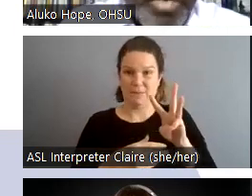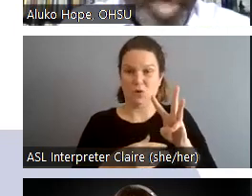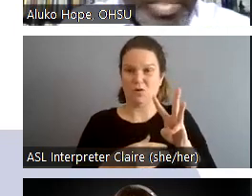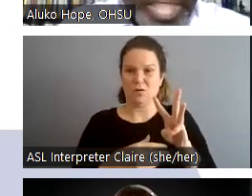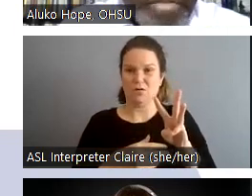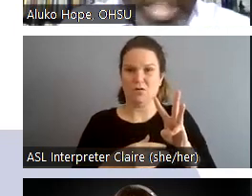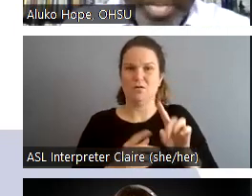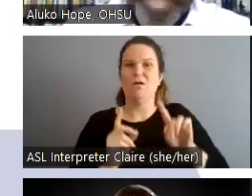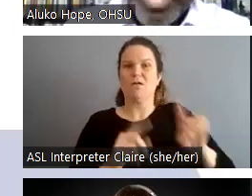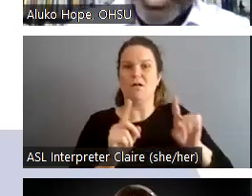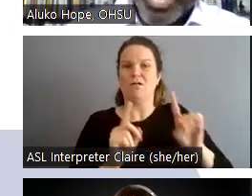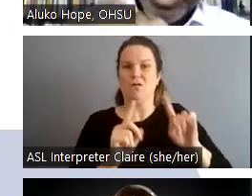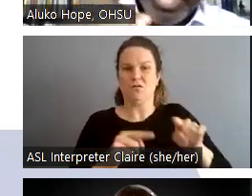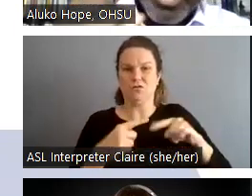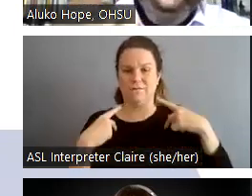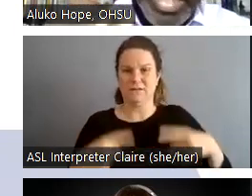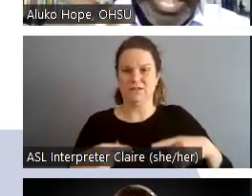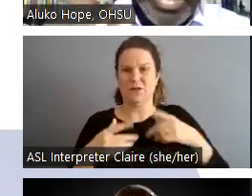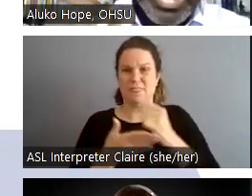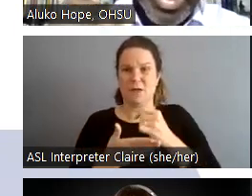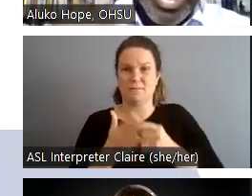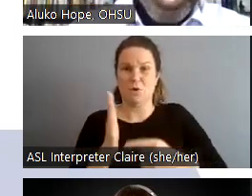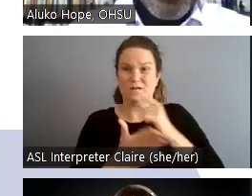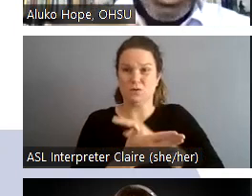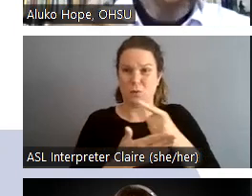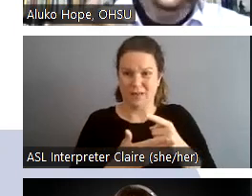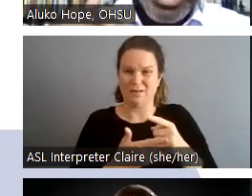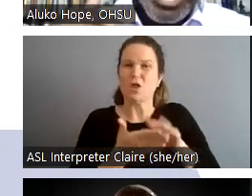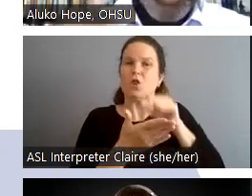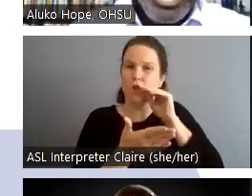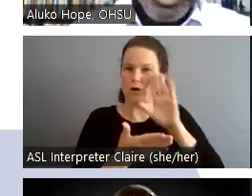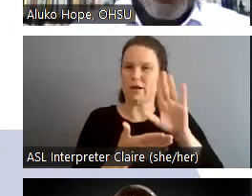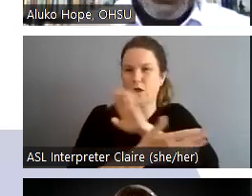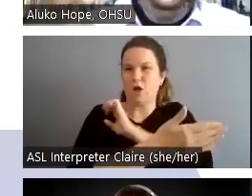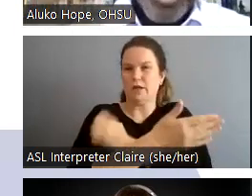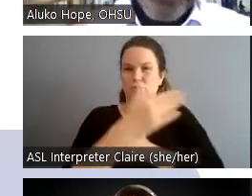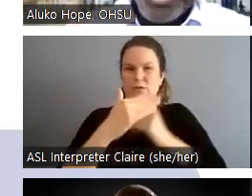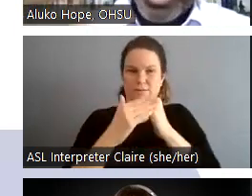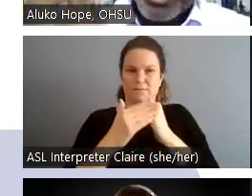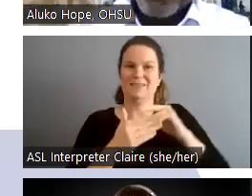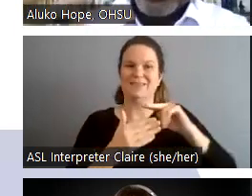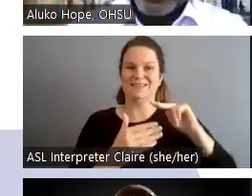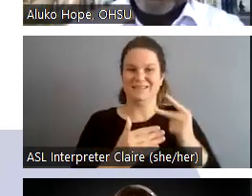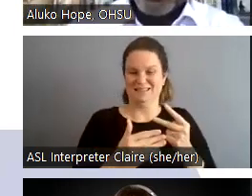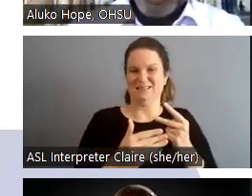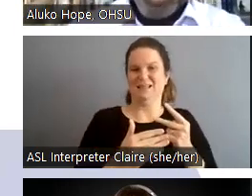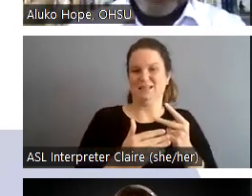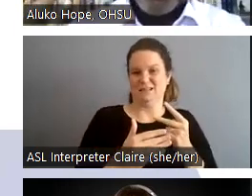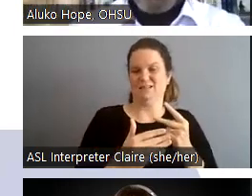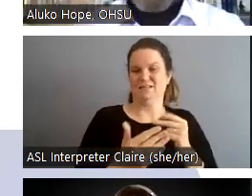physics- once a week in physical therapy learning what that energy ceiling is. The second patient is really getting prescribed by the physician what the